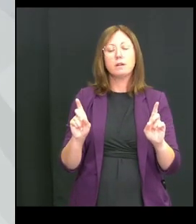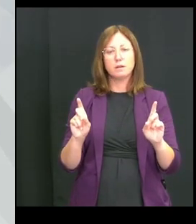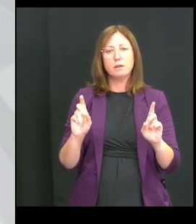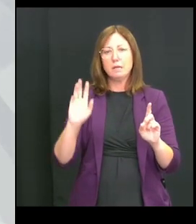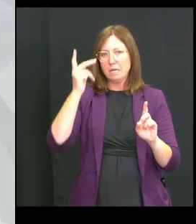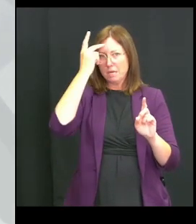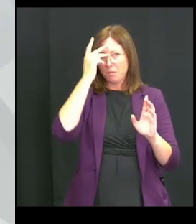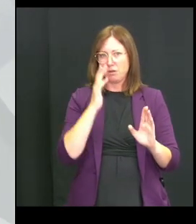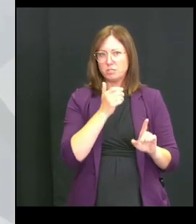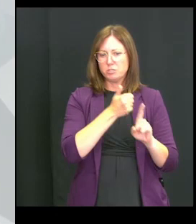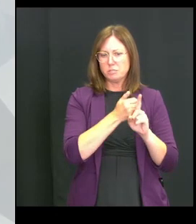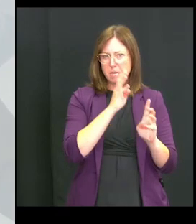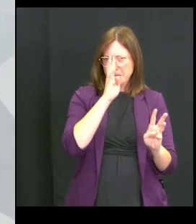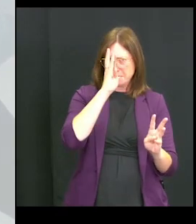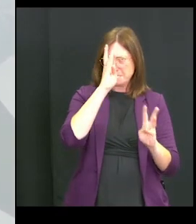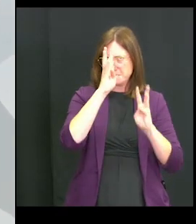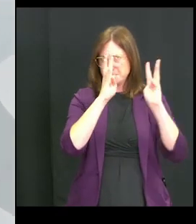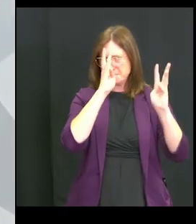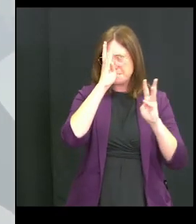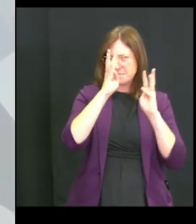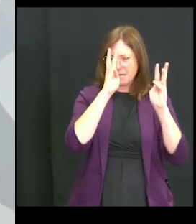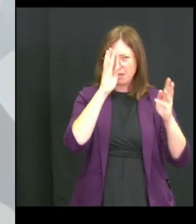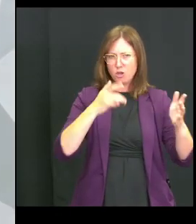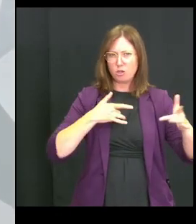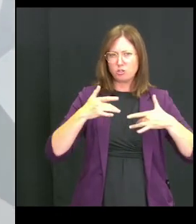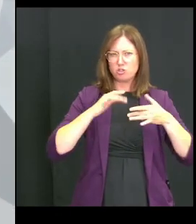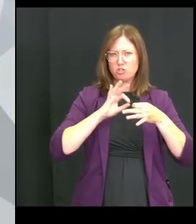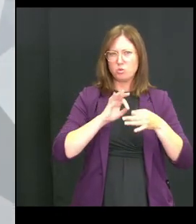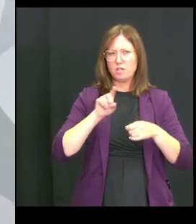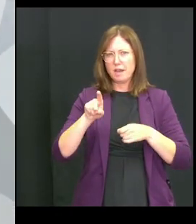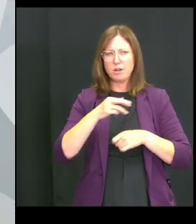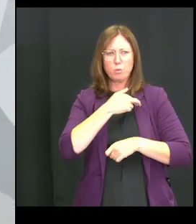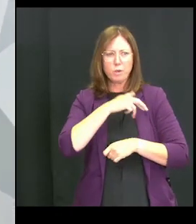are crafting concerns around racial religious identity